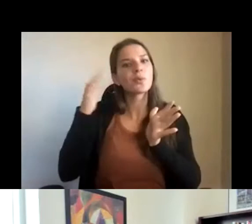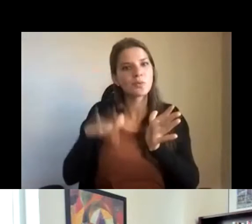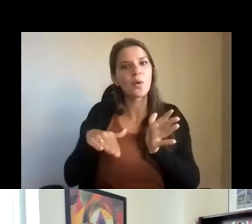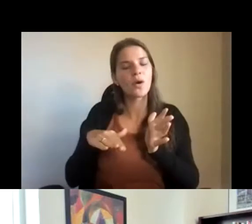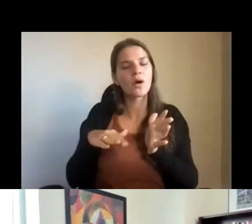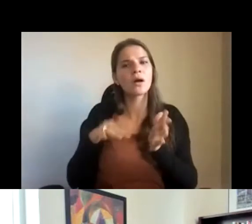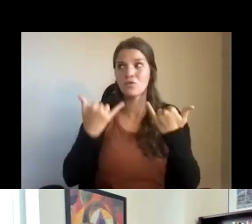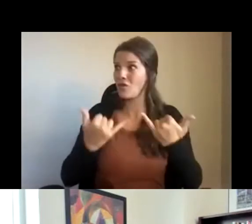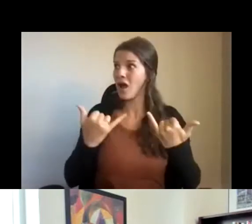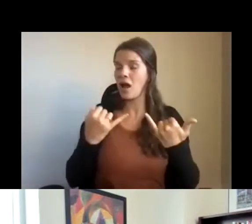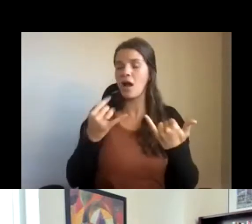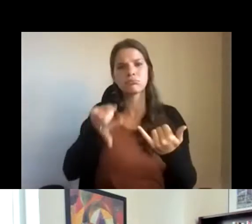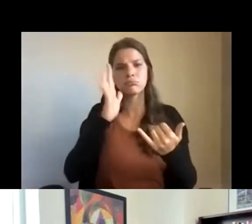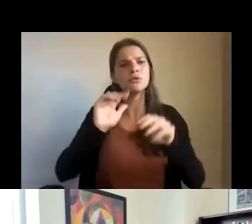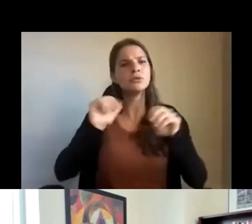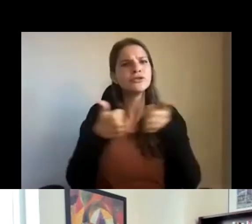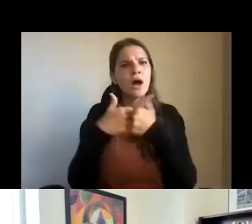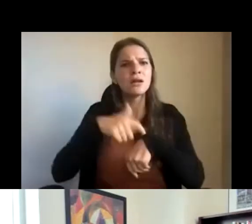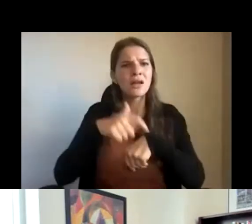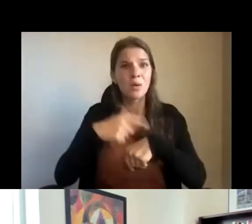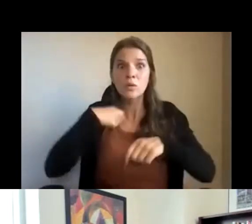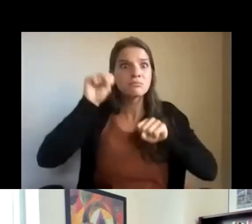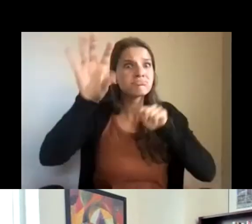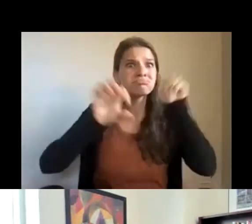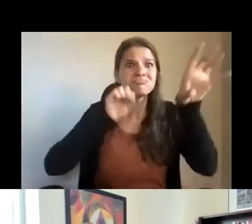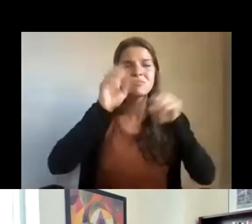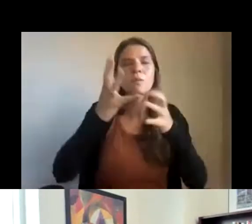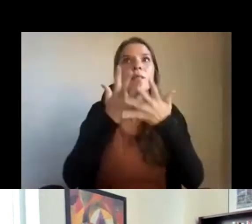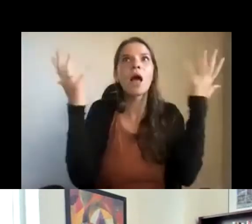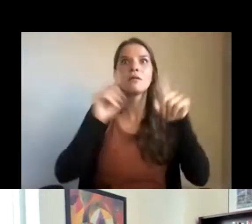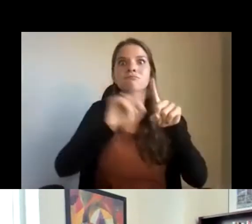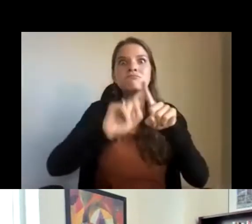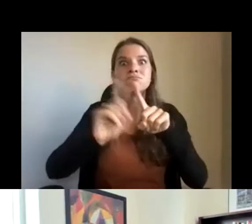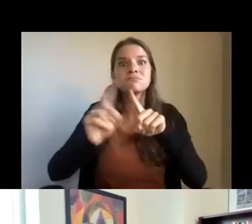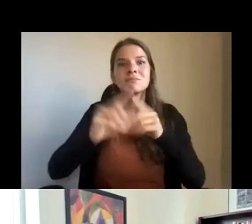time. There's a lot of information, we're coming out regularly with information, we're trying to